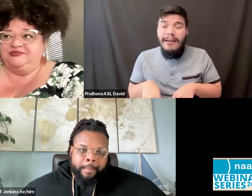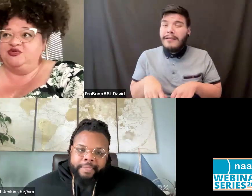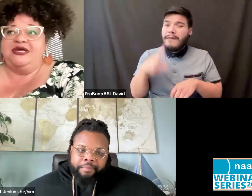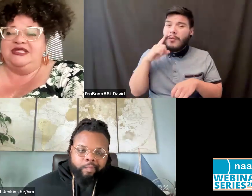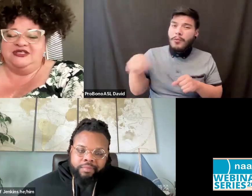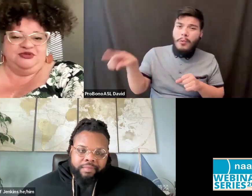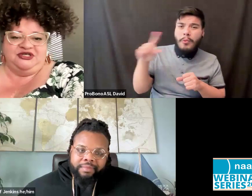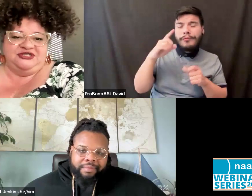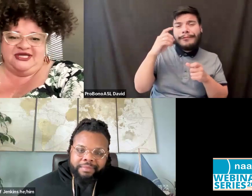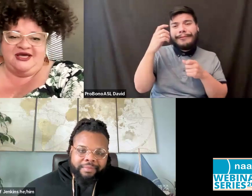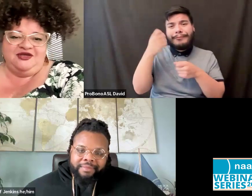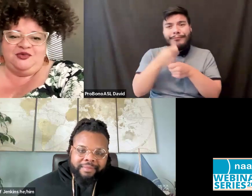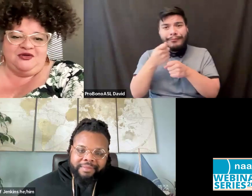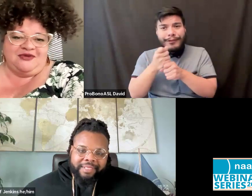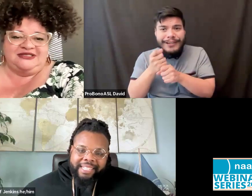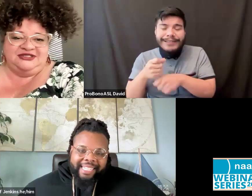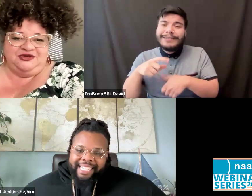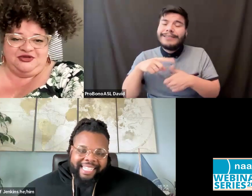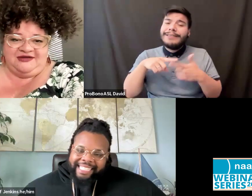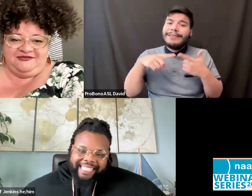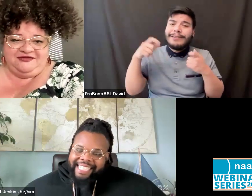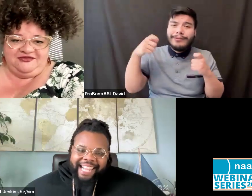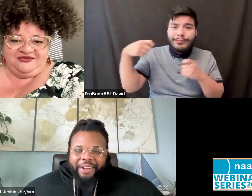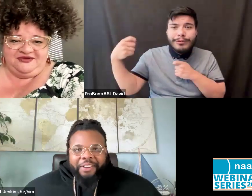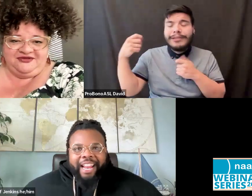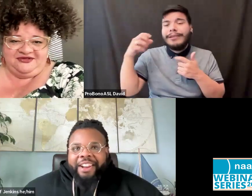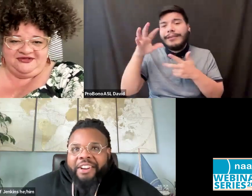Between these productions, how do you work rest into your life or not?